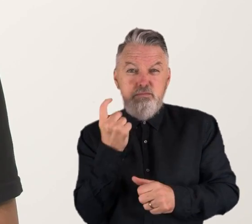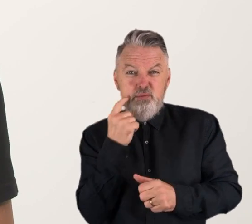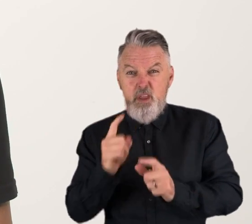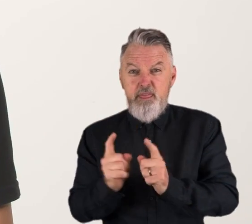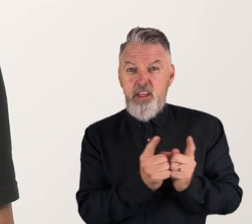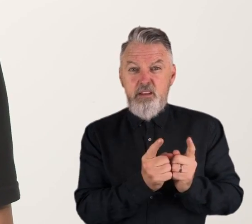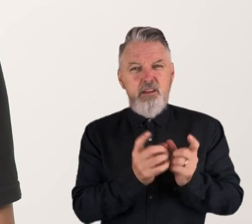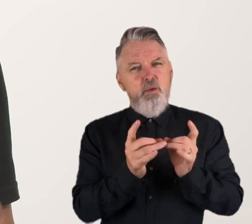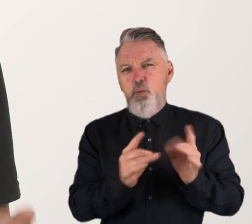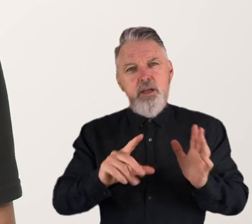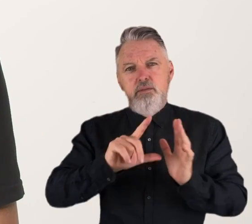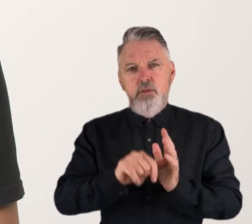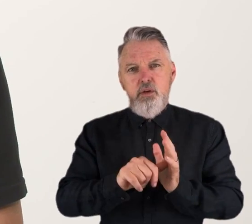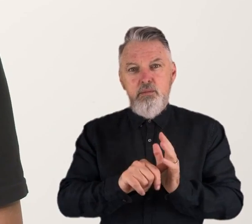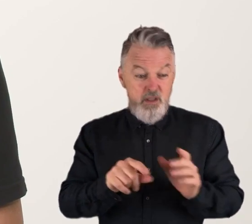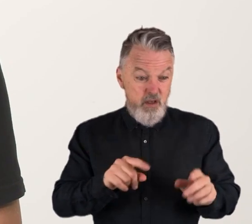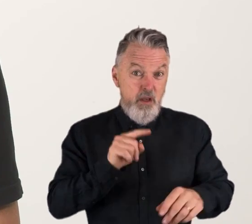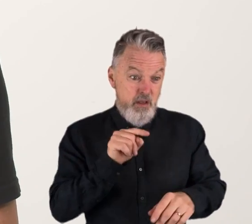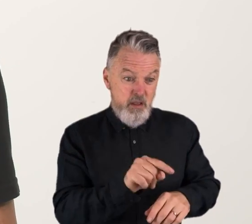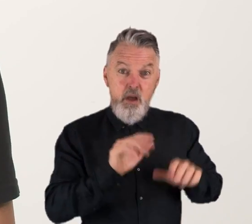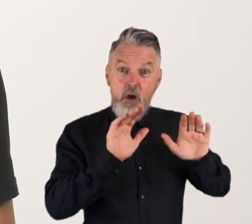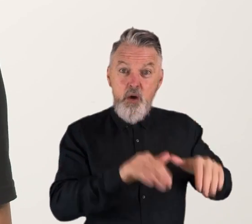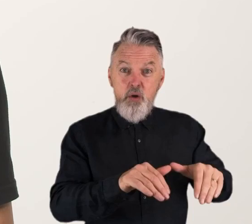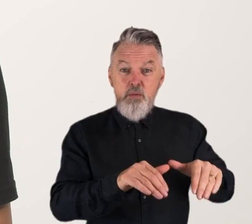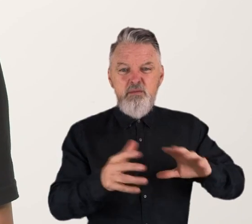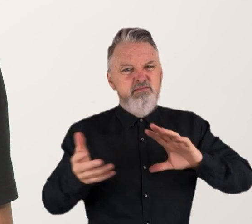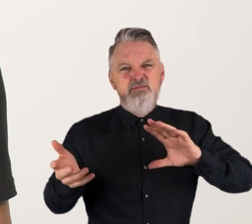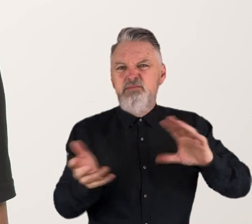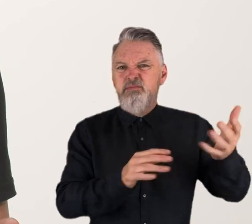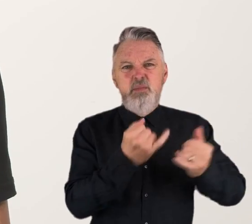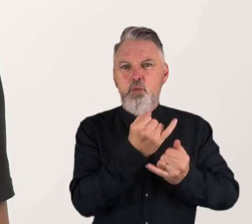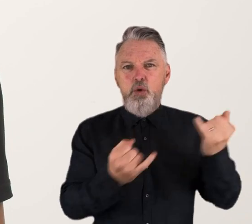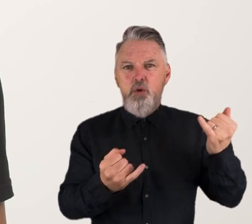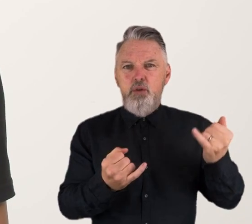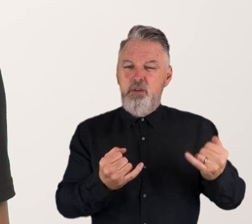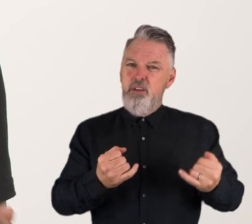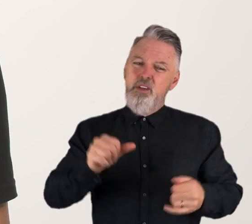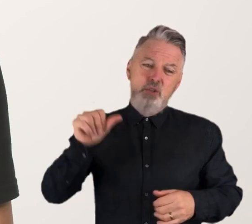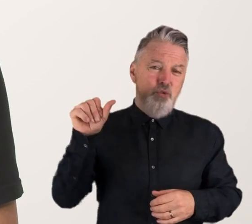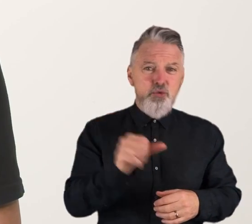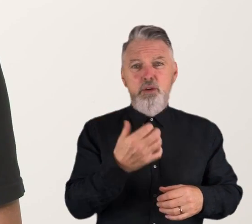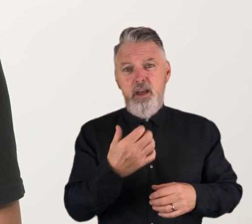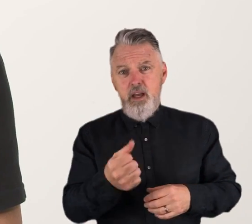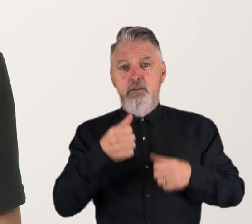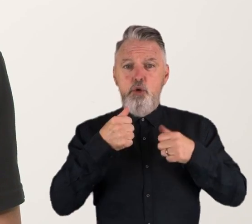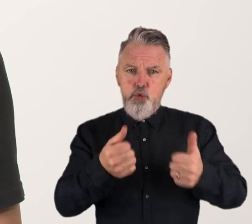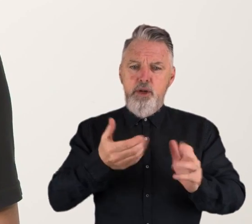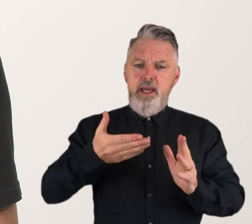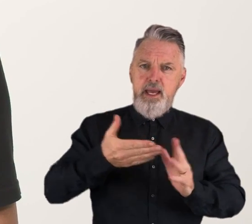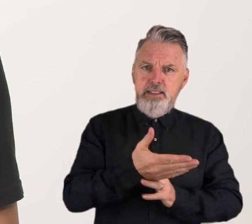And so other complications developed while he was at home Many of which could have been avoided if he and his care team had access to the right information,